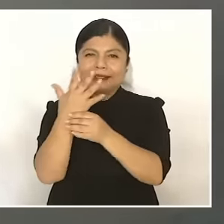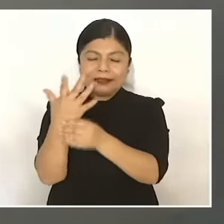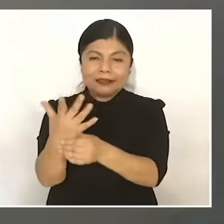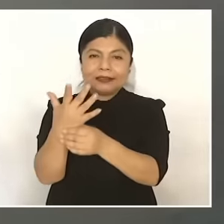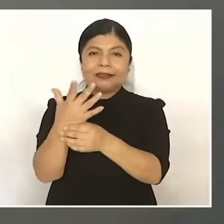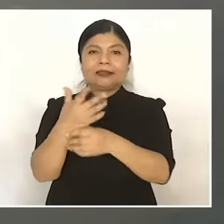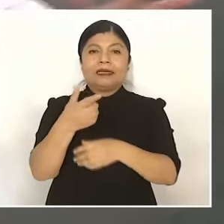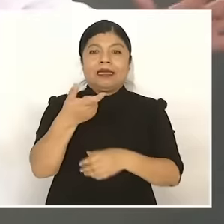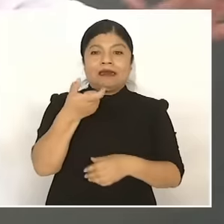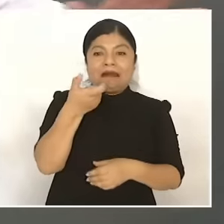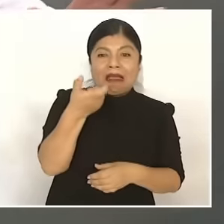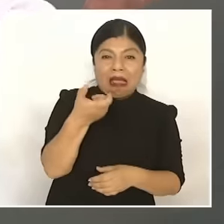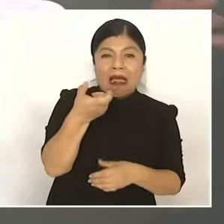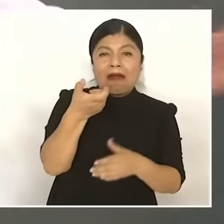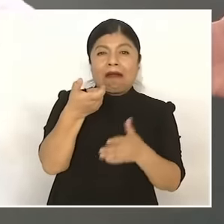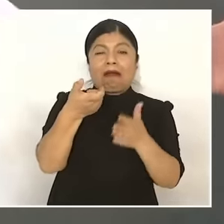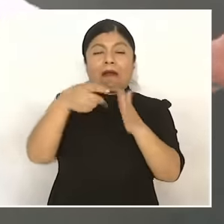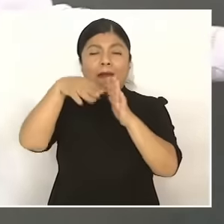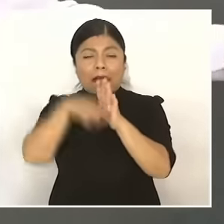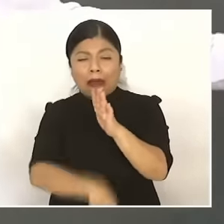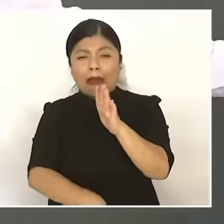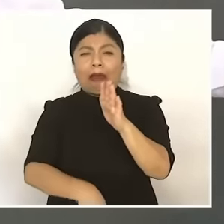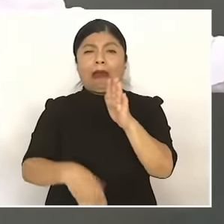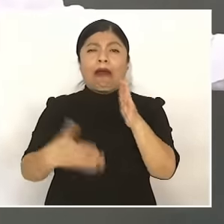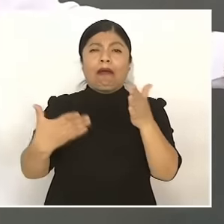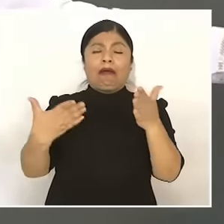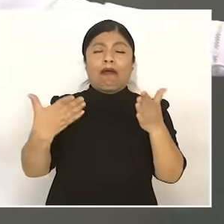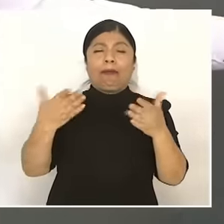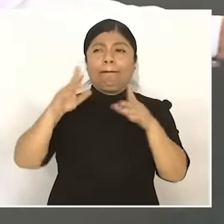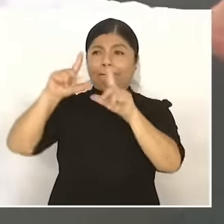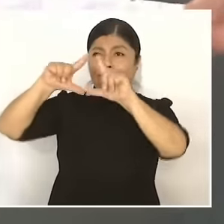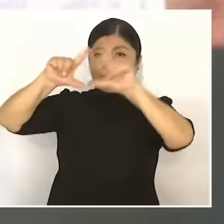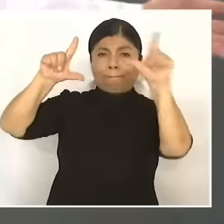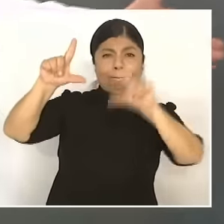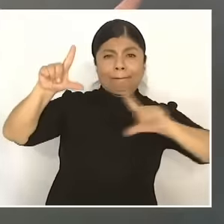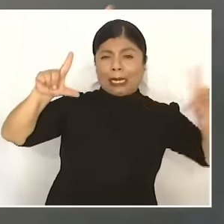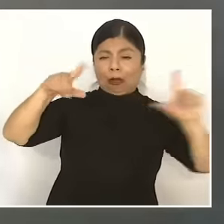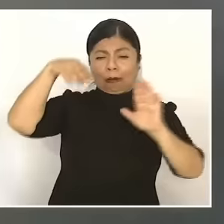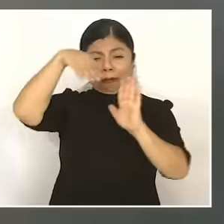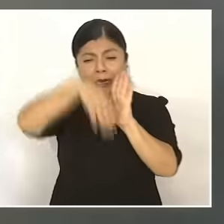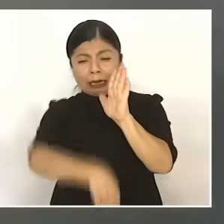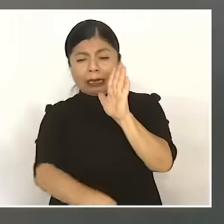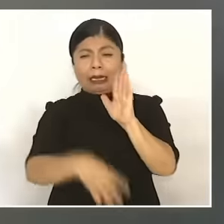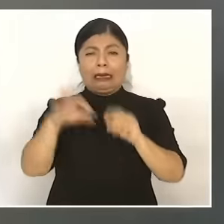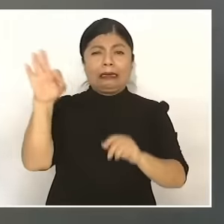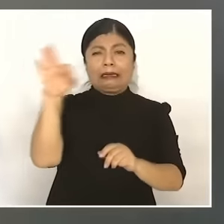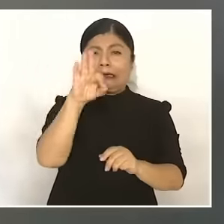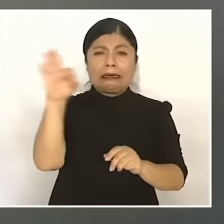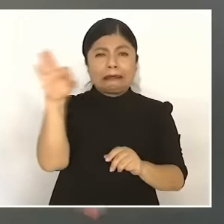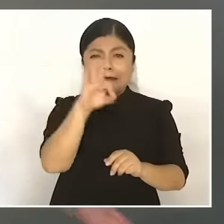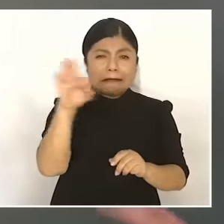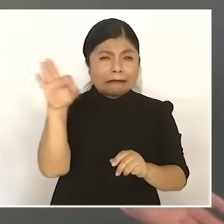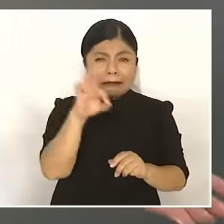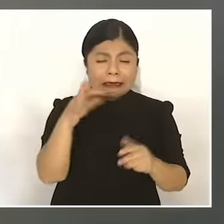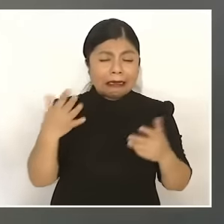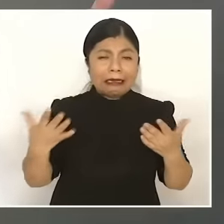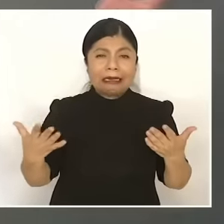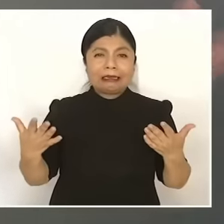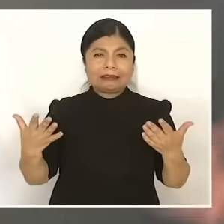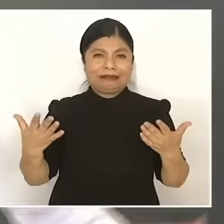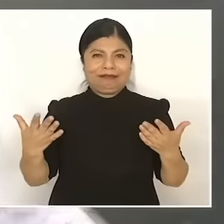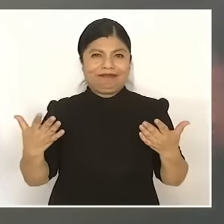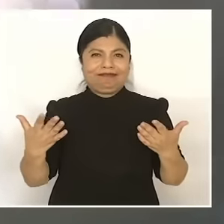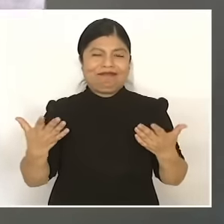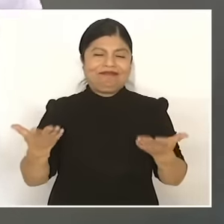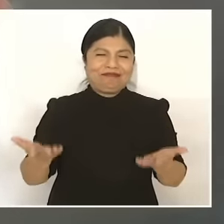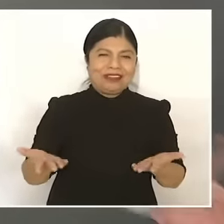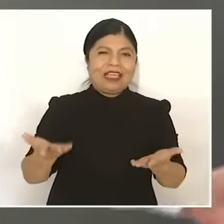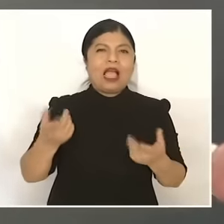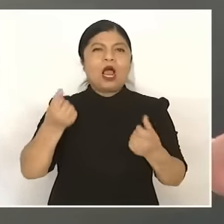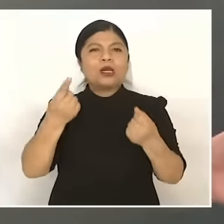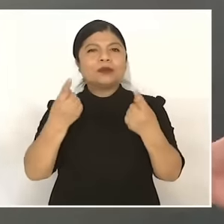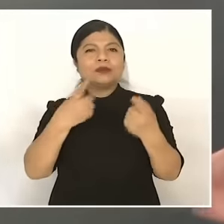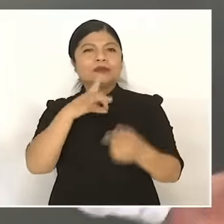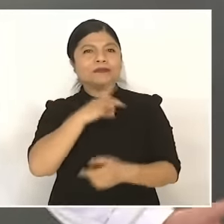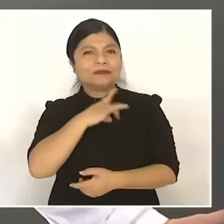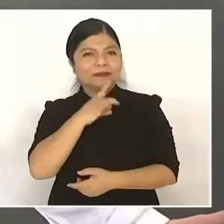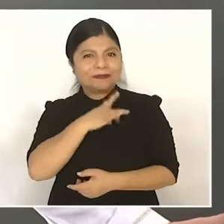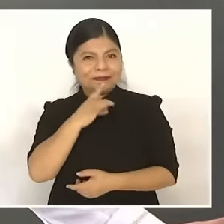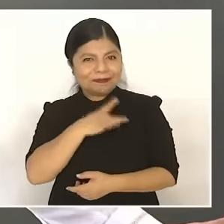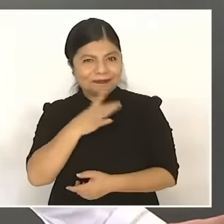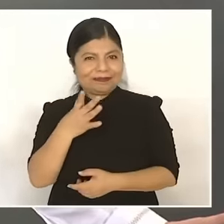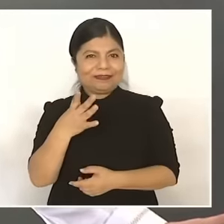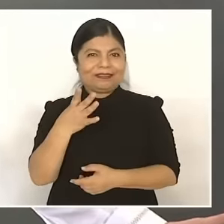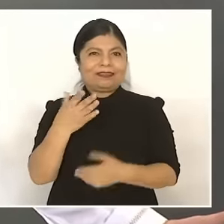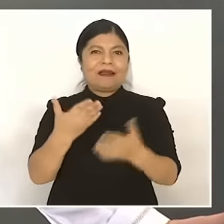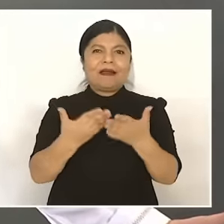judicial reform How afraid are they going to be if what we want is put an end to corruption,